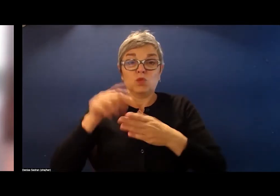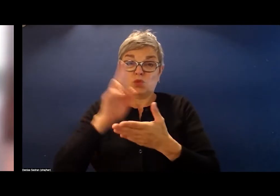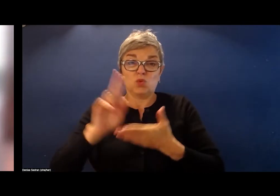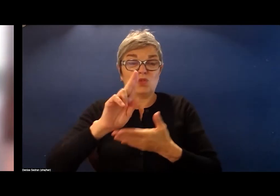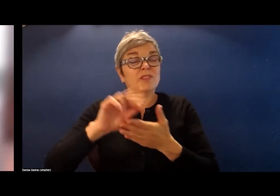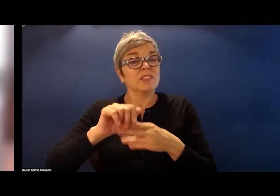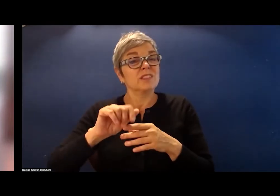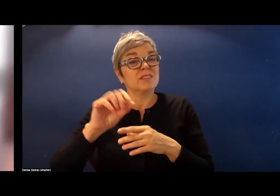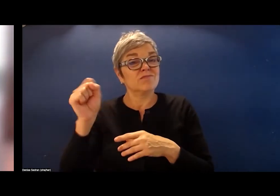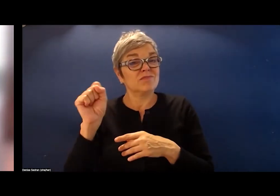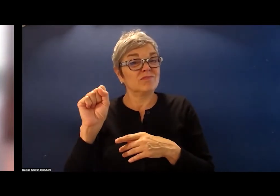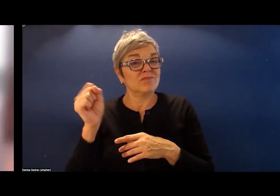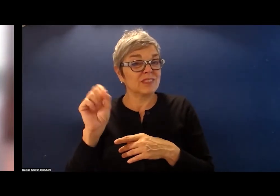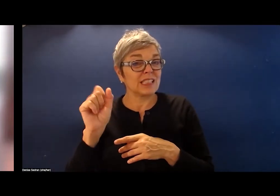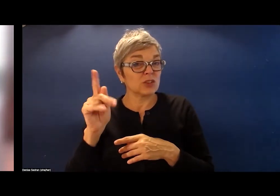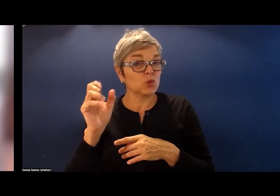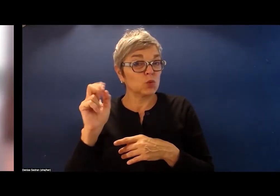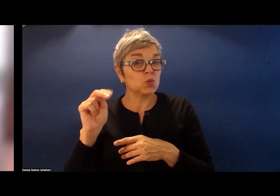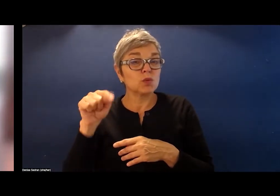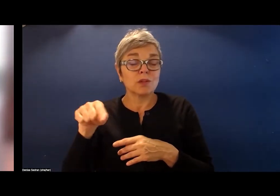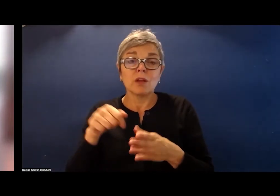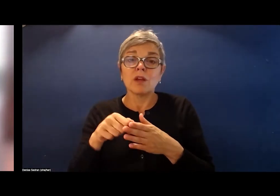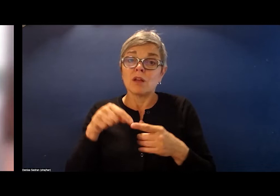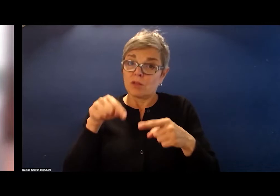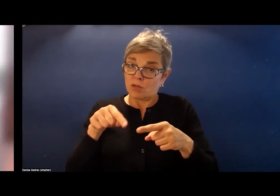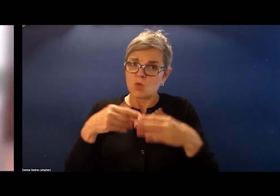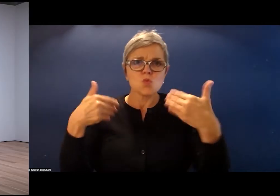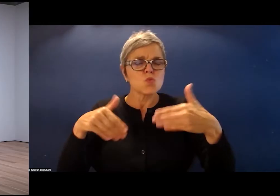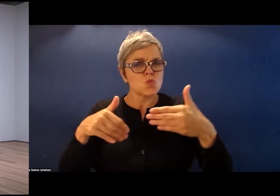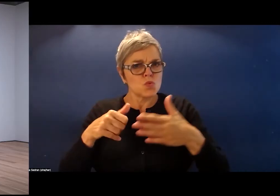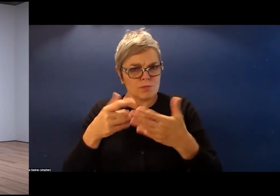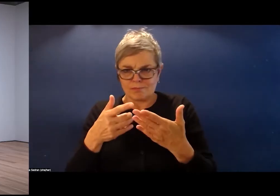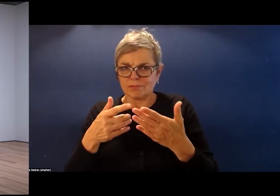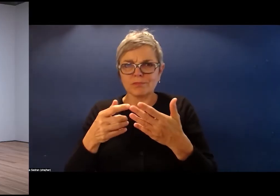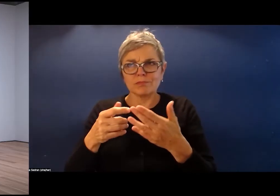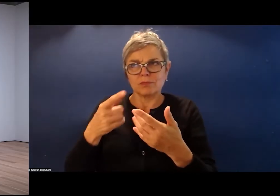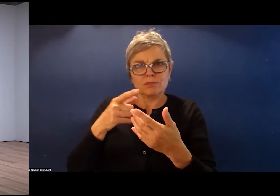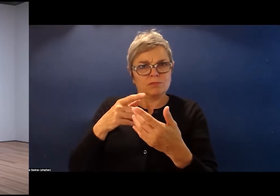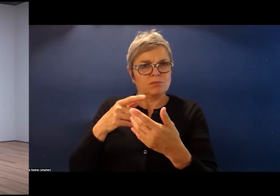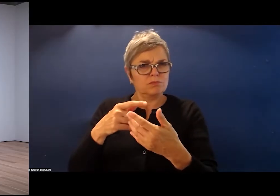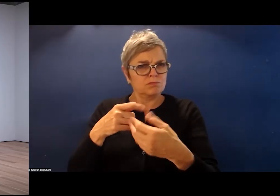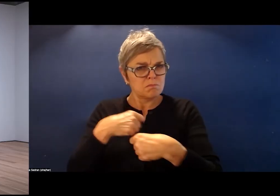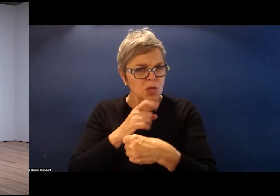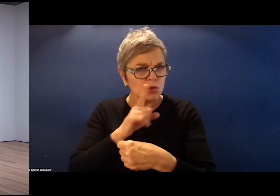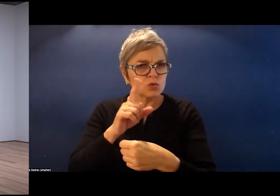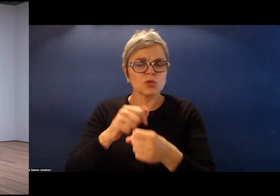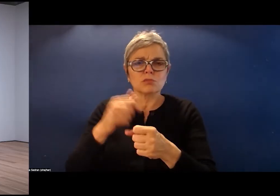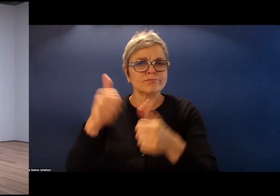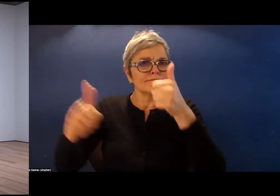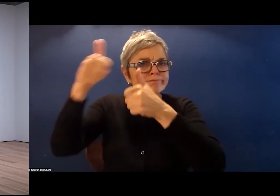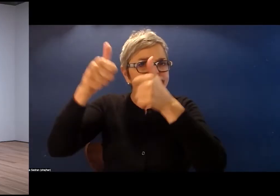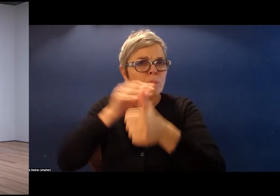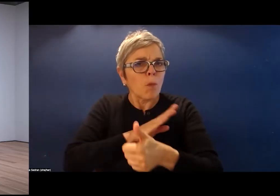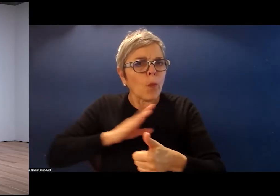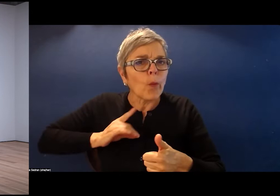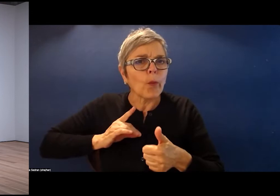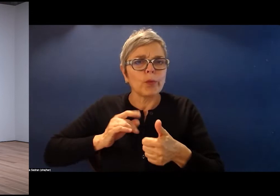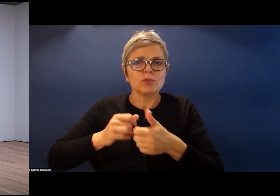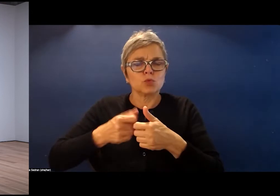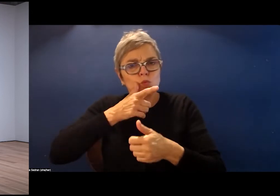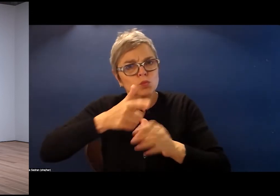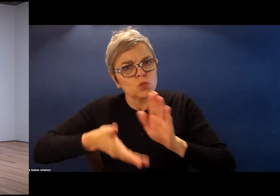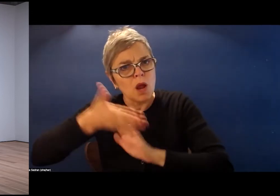been quite successful in ensuring that the governance body is on board, up to speed, capable of overseeing that kind of change.